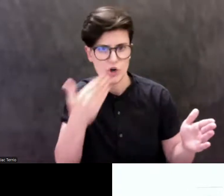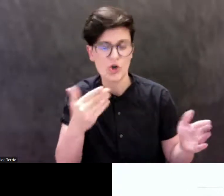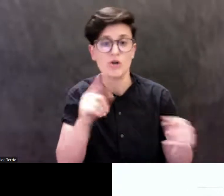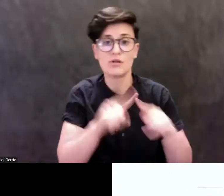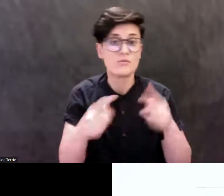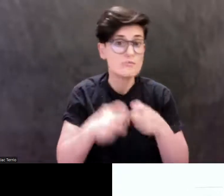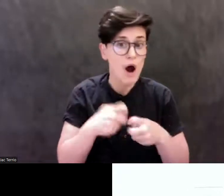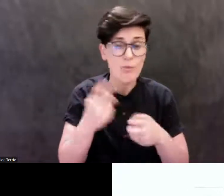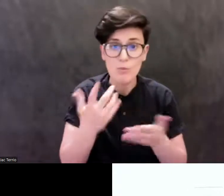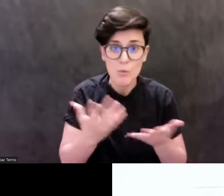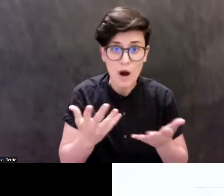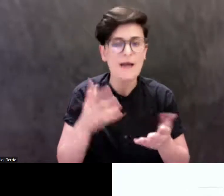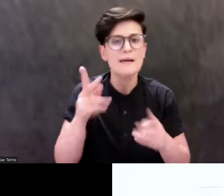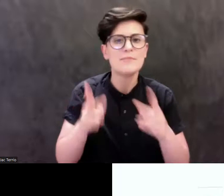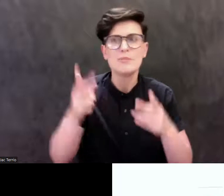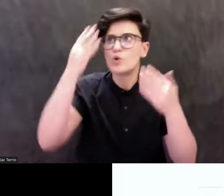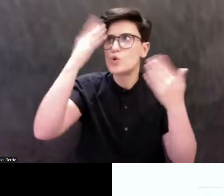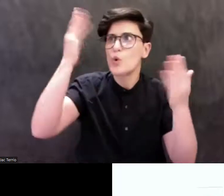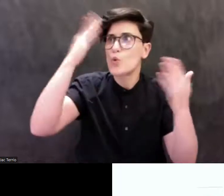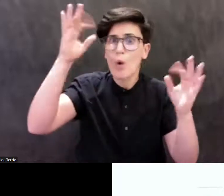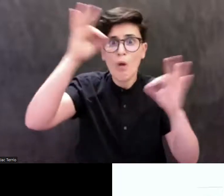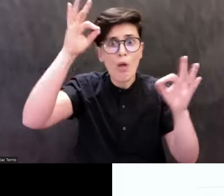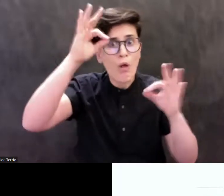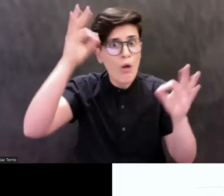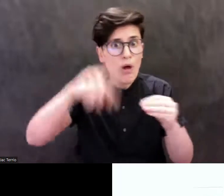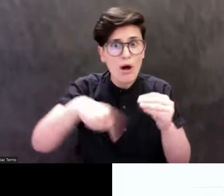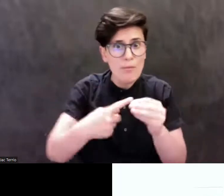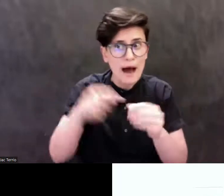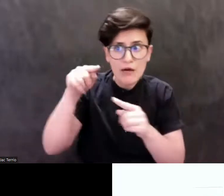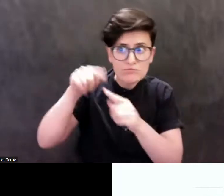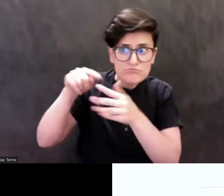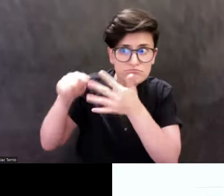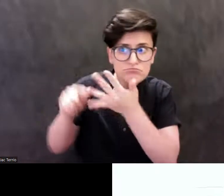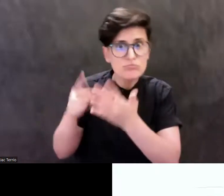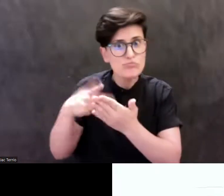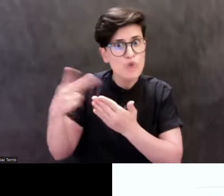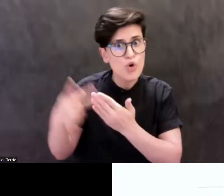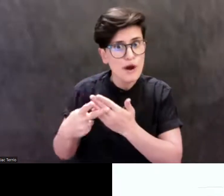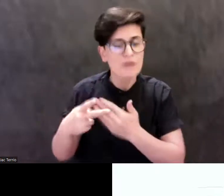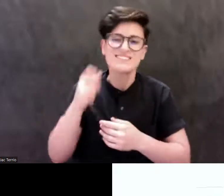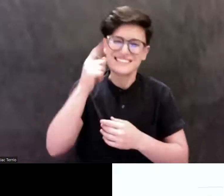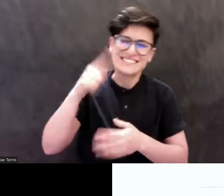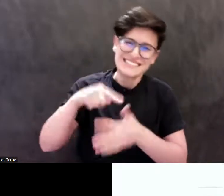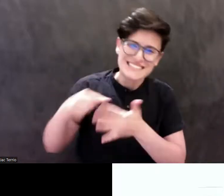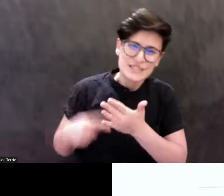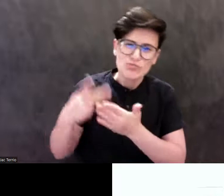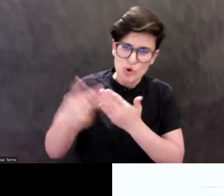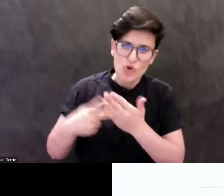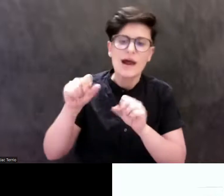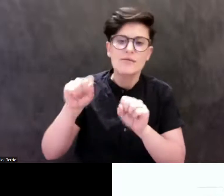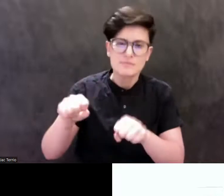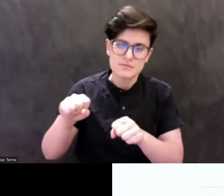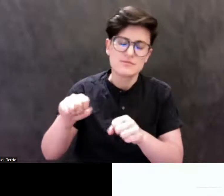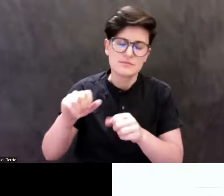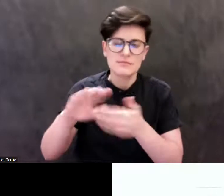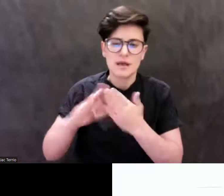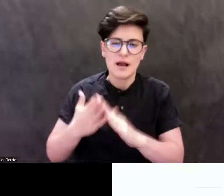They can be very complicated but I will give you some very simple information today to